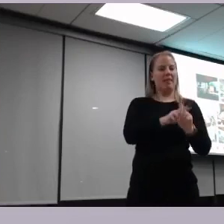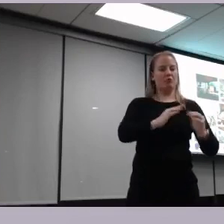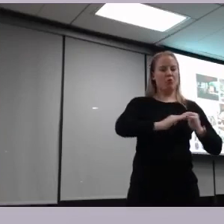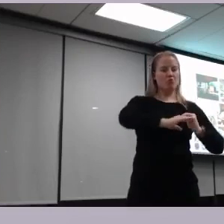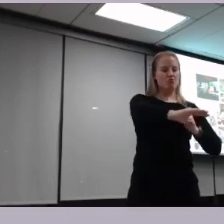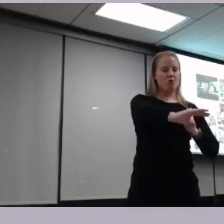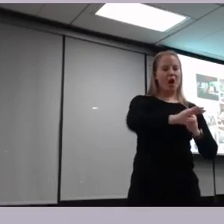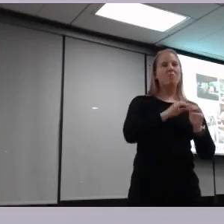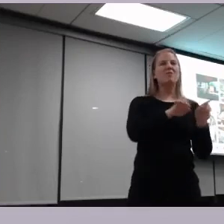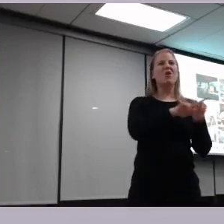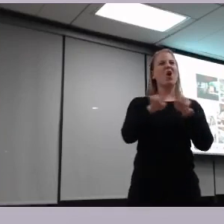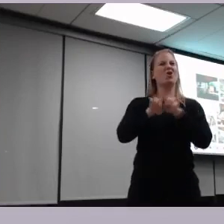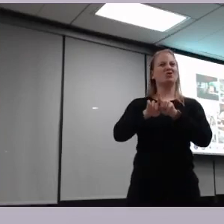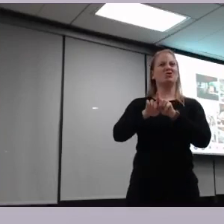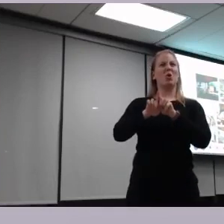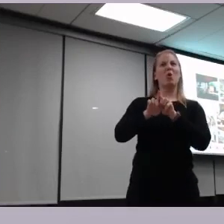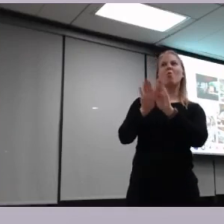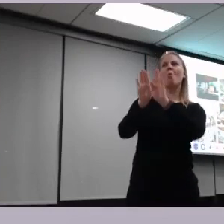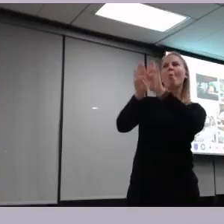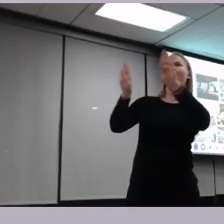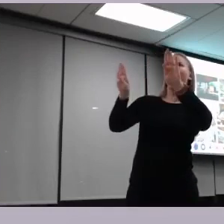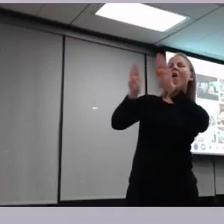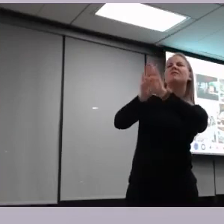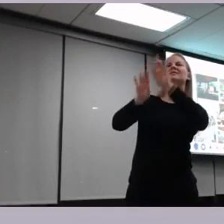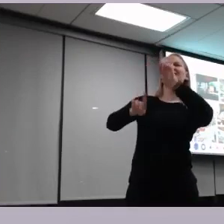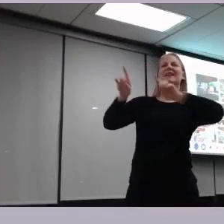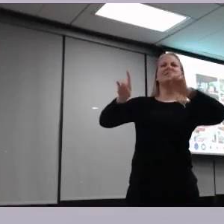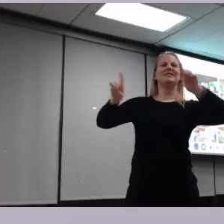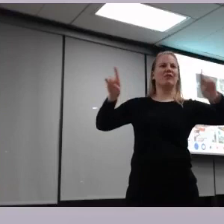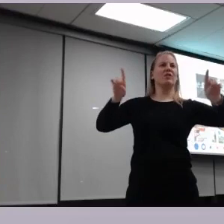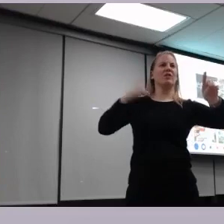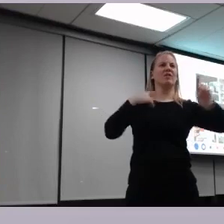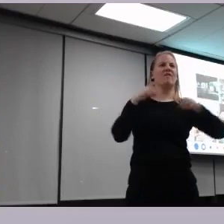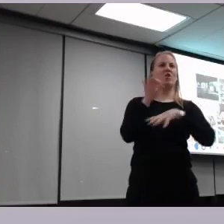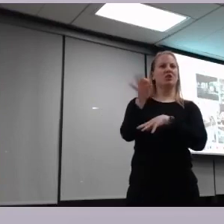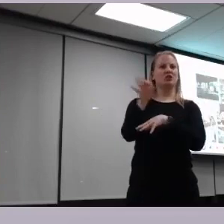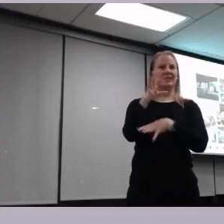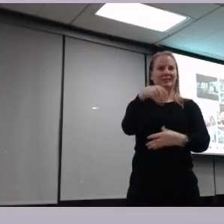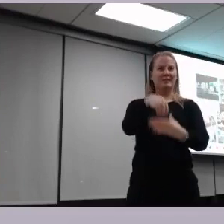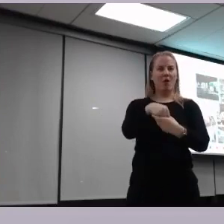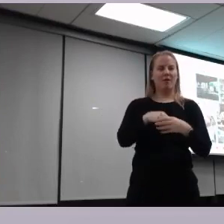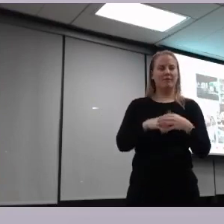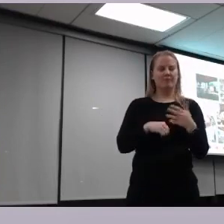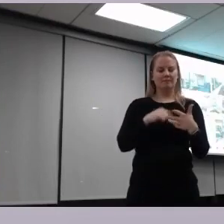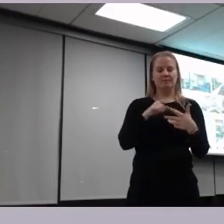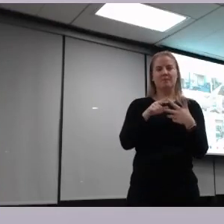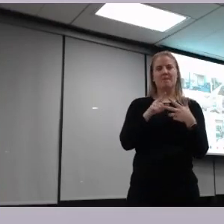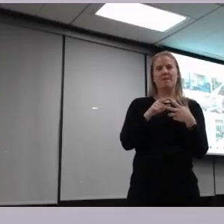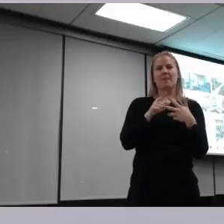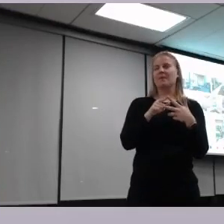on to vertical surfaces and the different side furnitures slide.